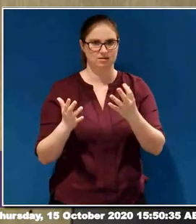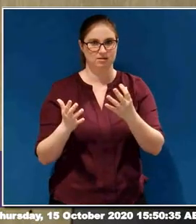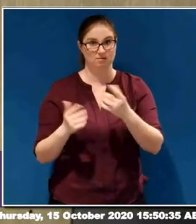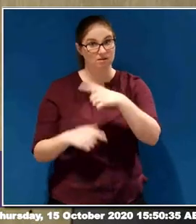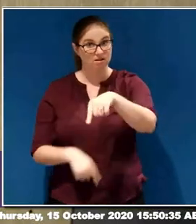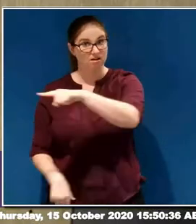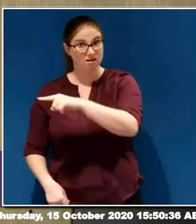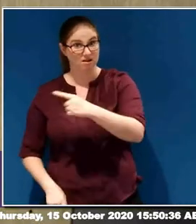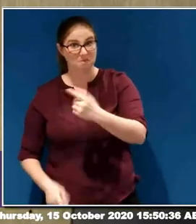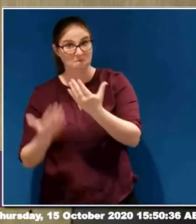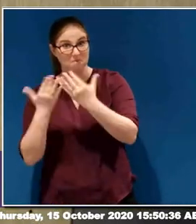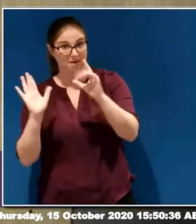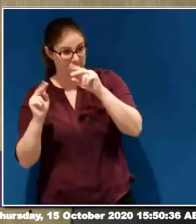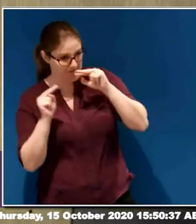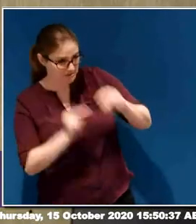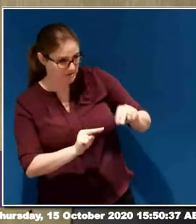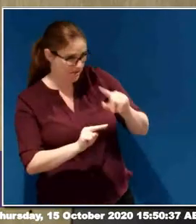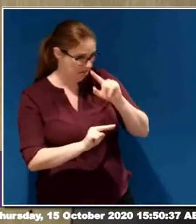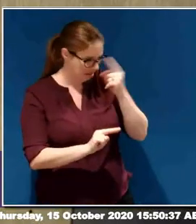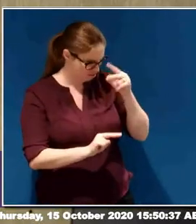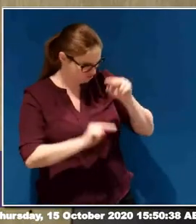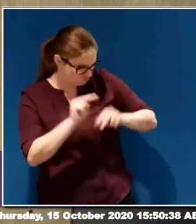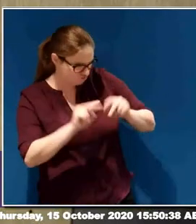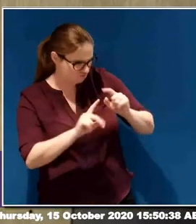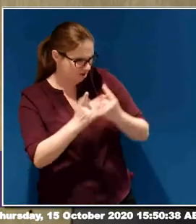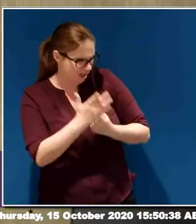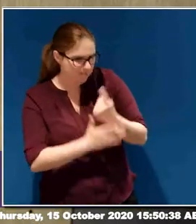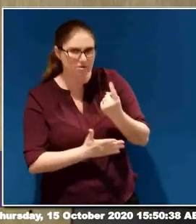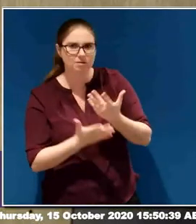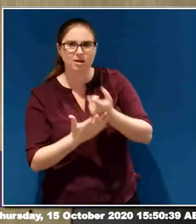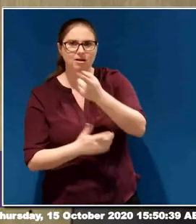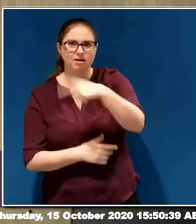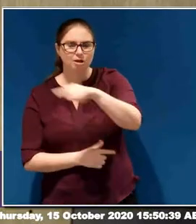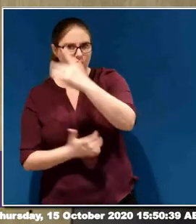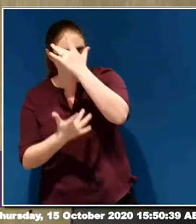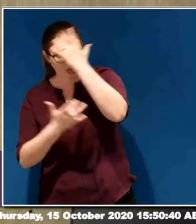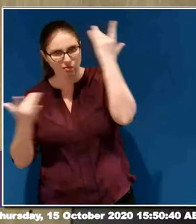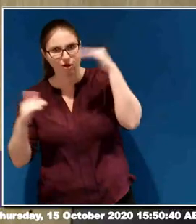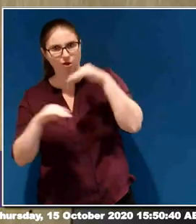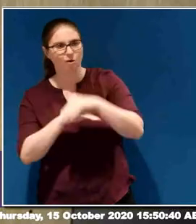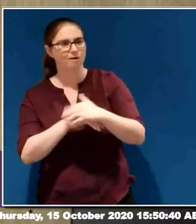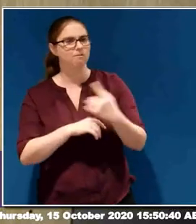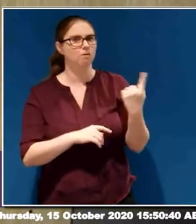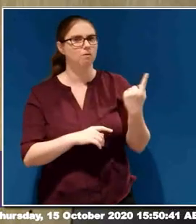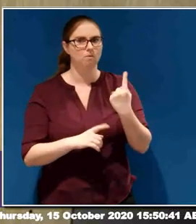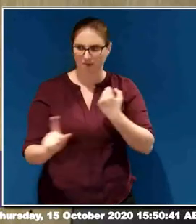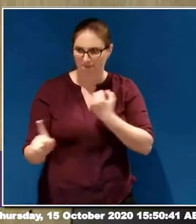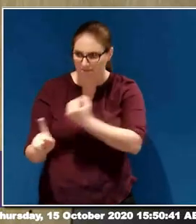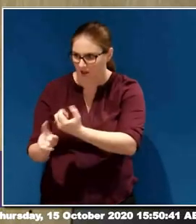And we have no idea who is being affected, and how, or how to fix it.